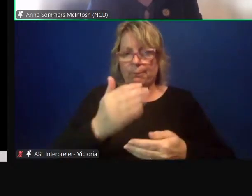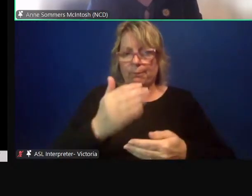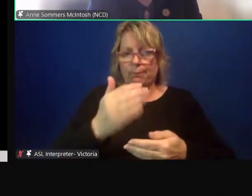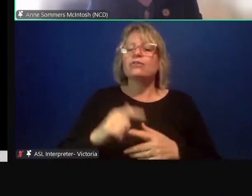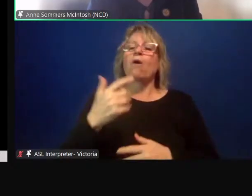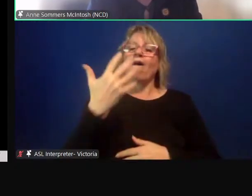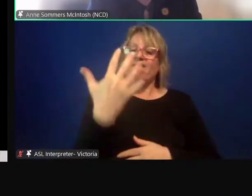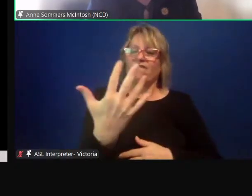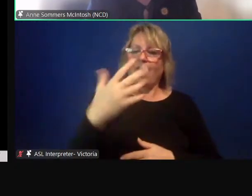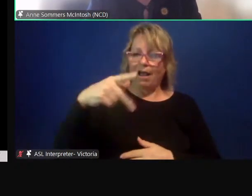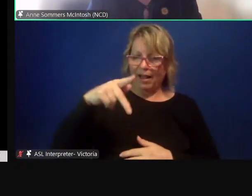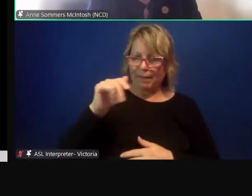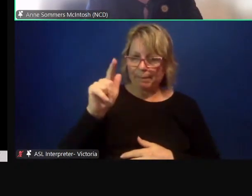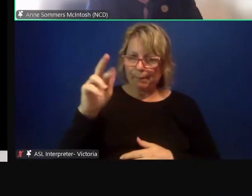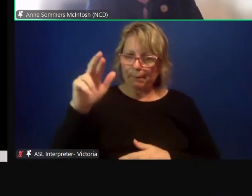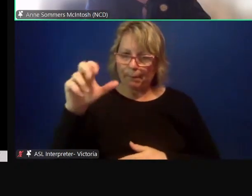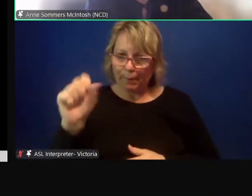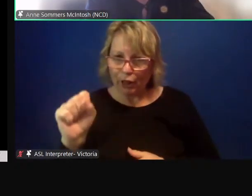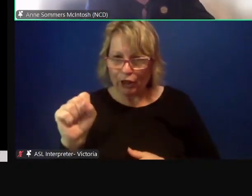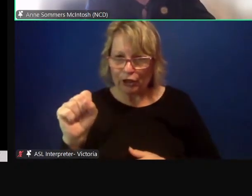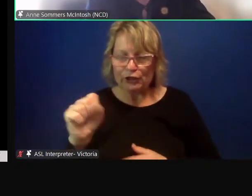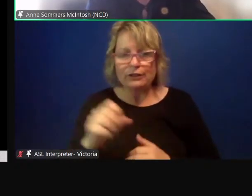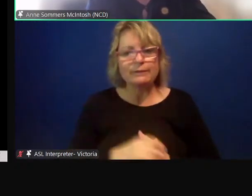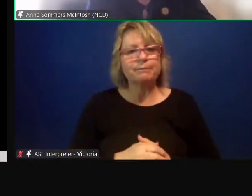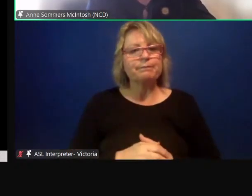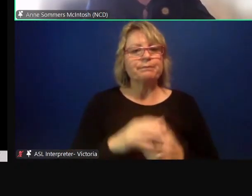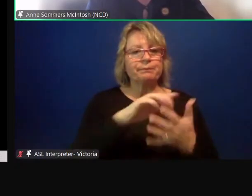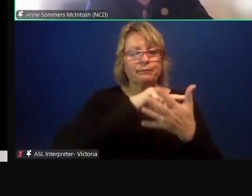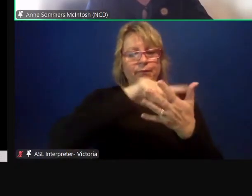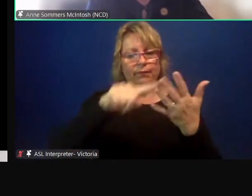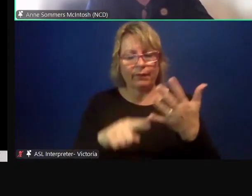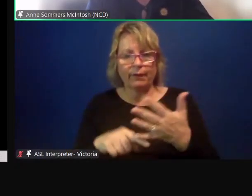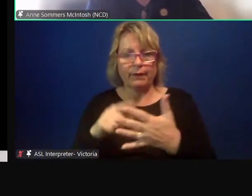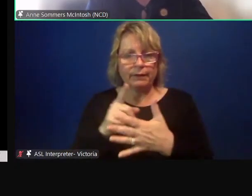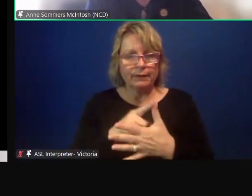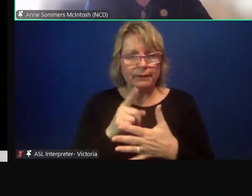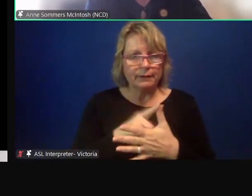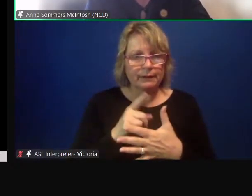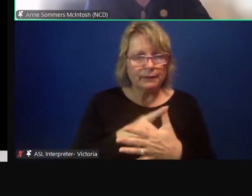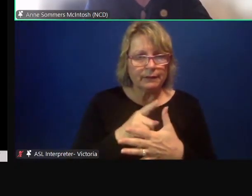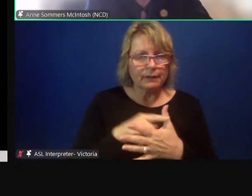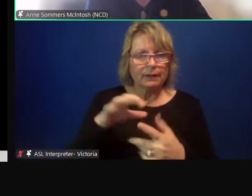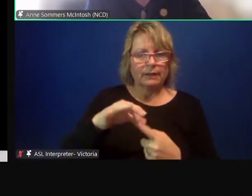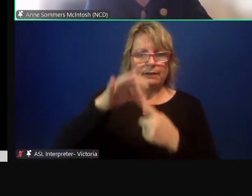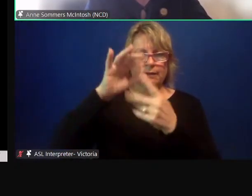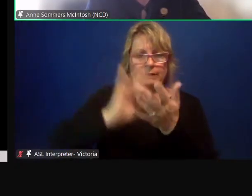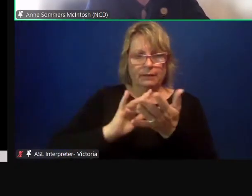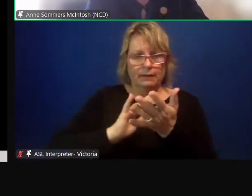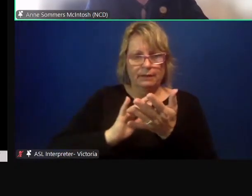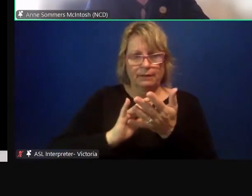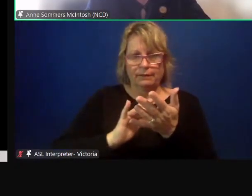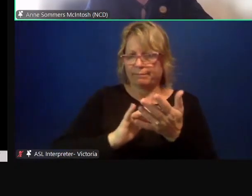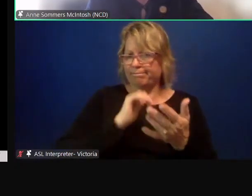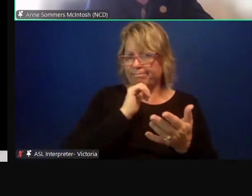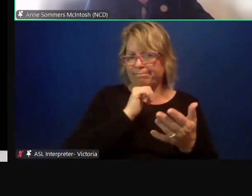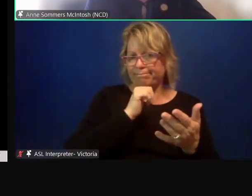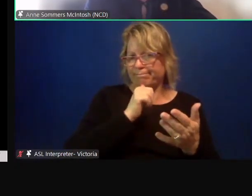framework. Those five pillars are, first, Special Medically Underserved Population designation,